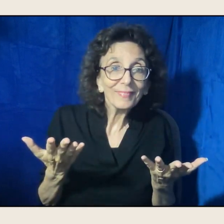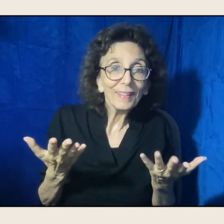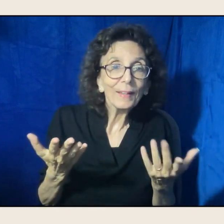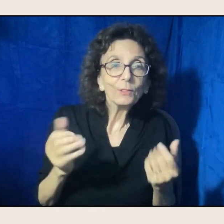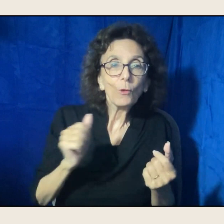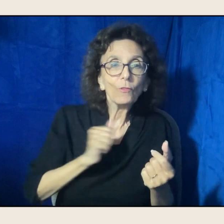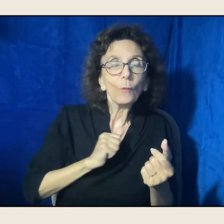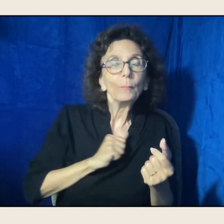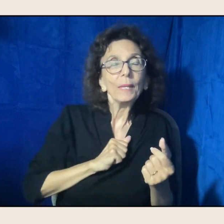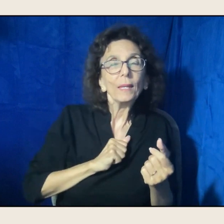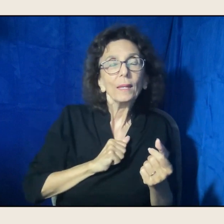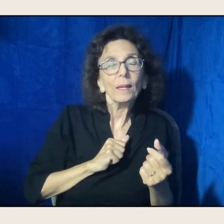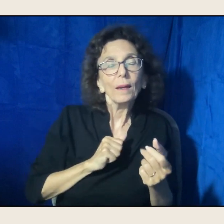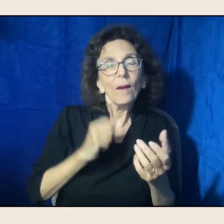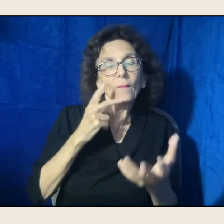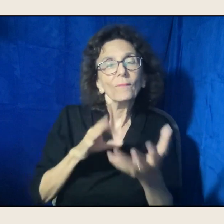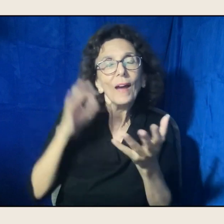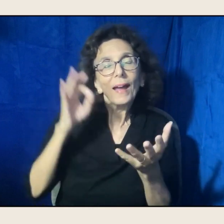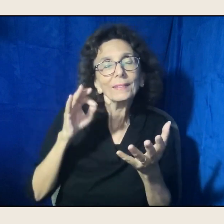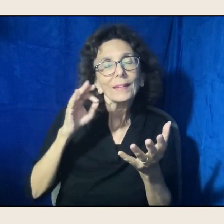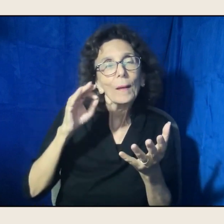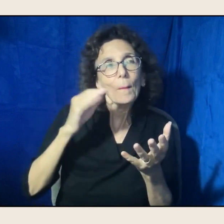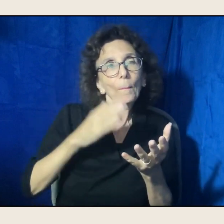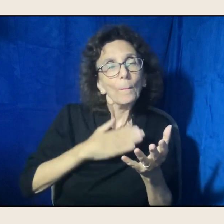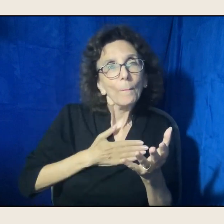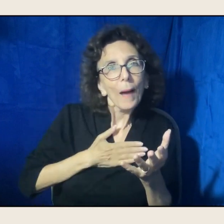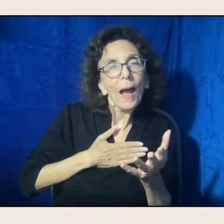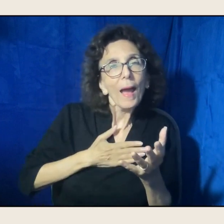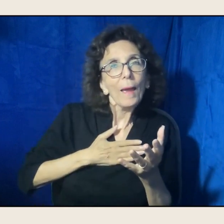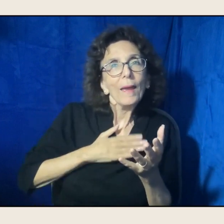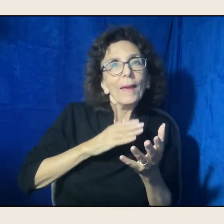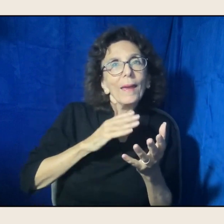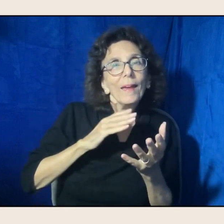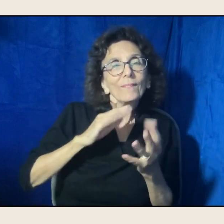from my own personal and cultural history and bringing that into the conversation